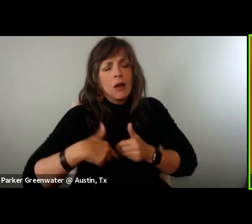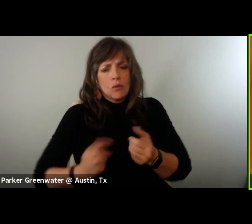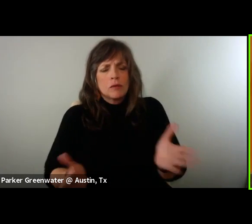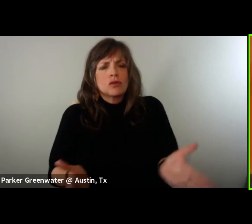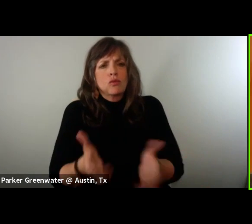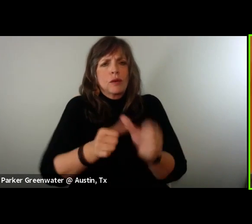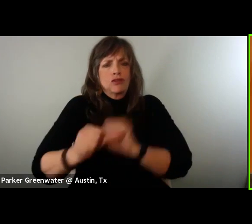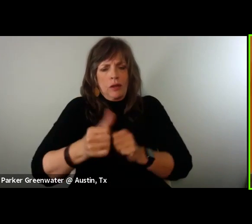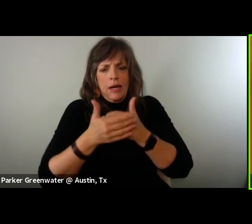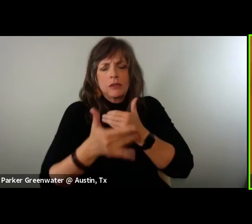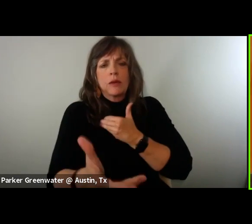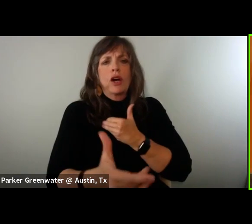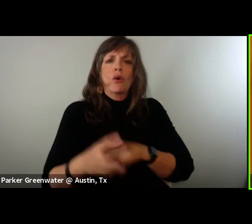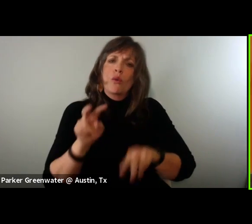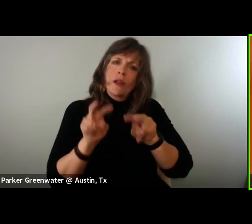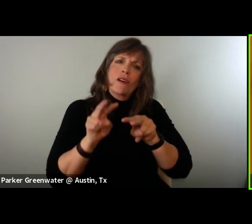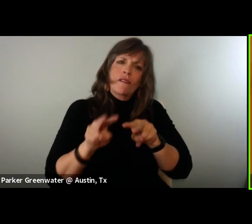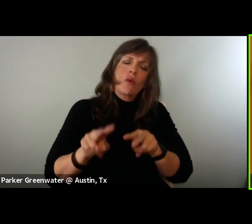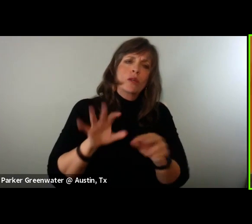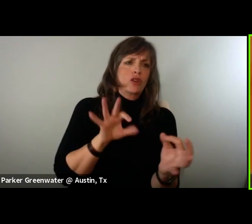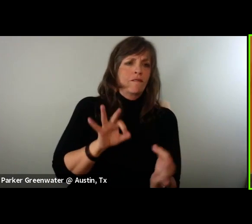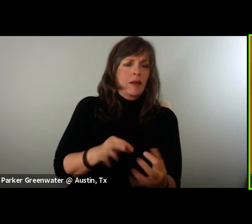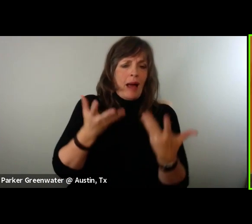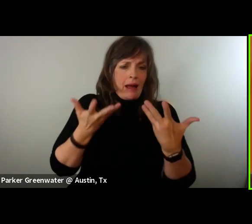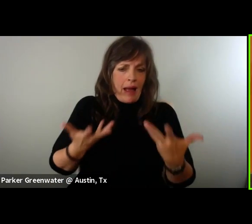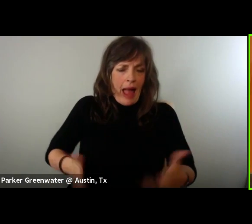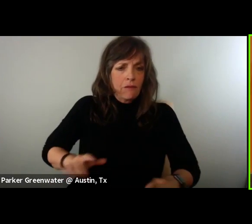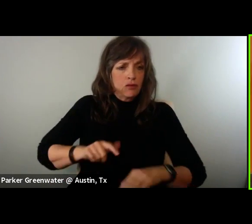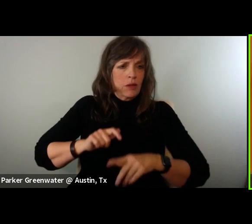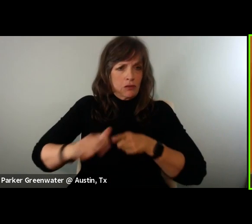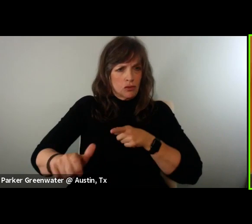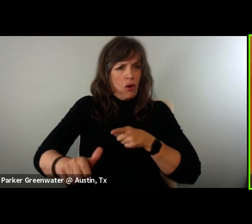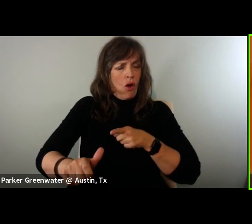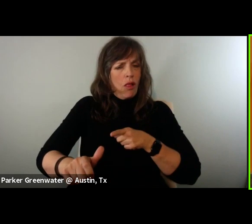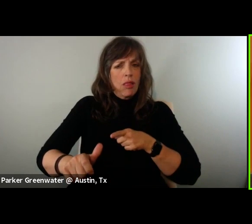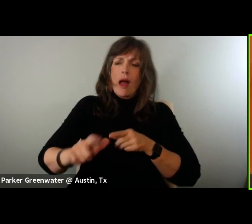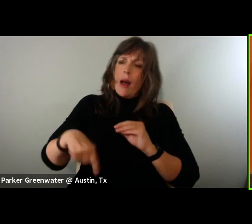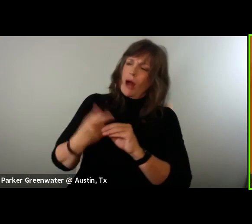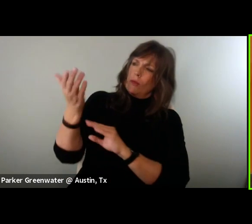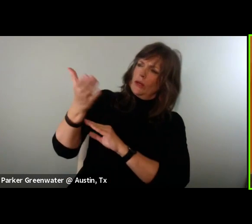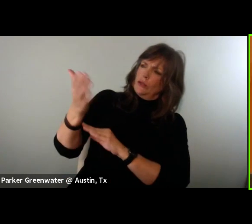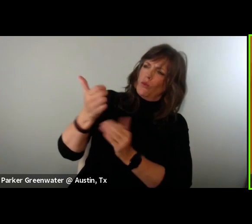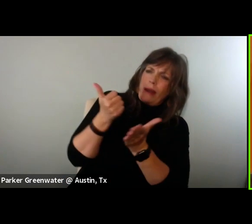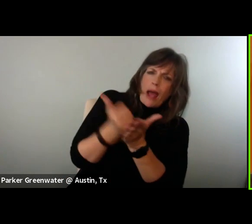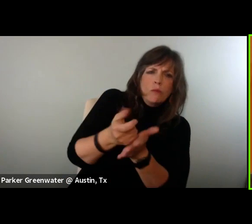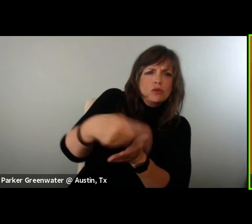So we're looking forward to your feedback after the call, after our presentations, as to what was helpful to you and what else you'd like to learn.